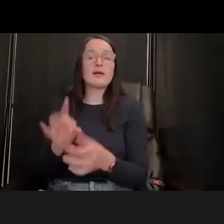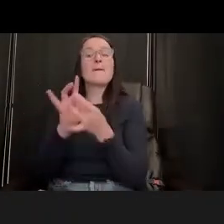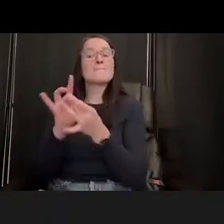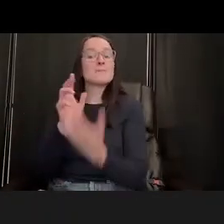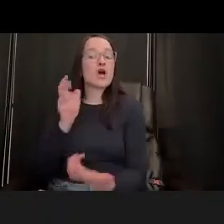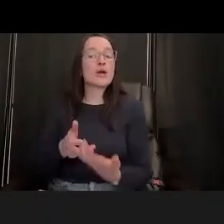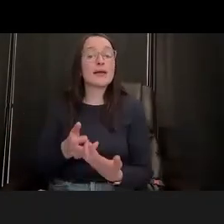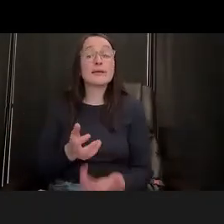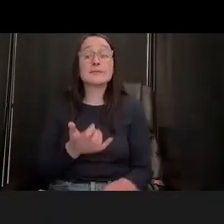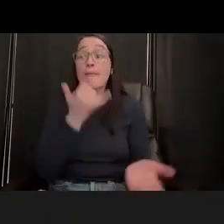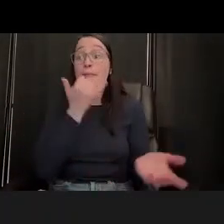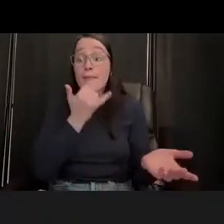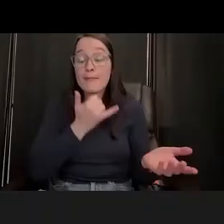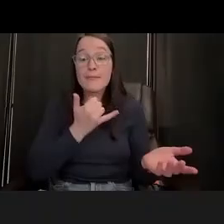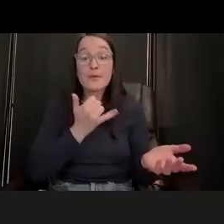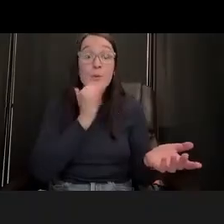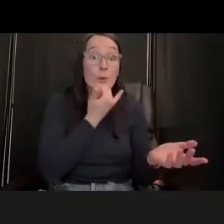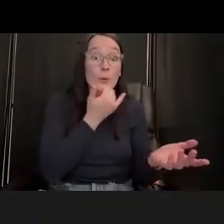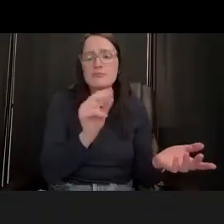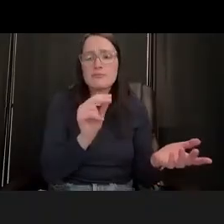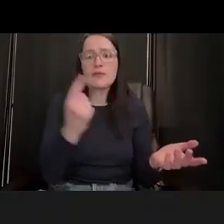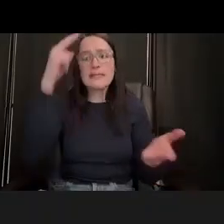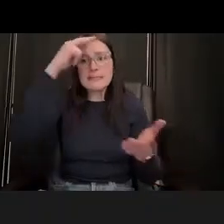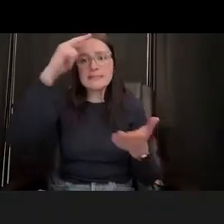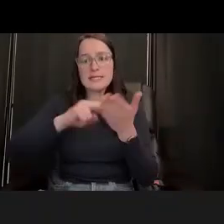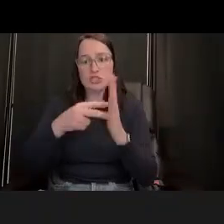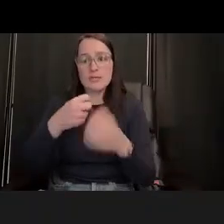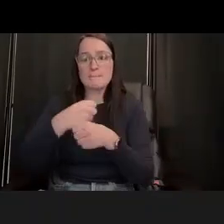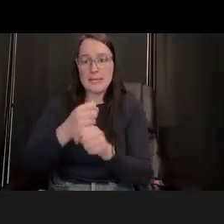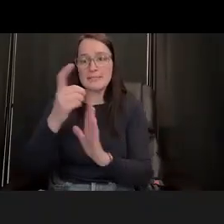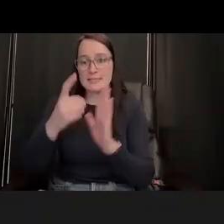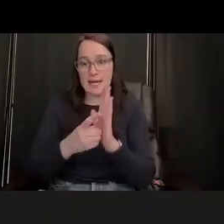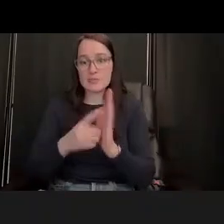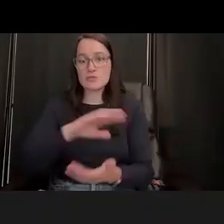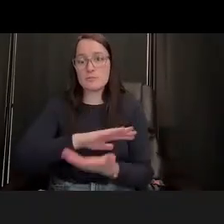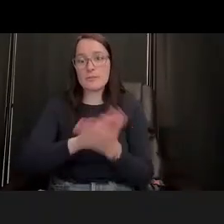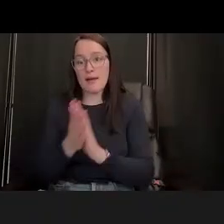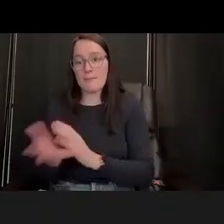design when you're looking at um making your spaces inclusive and um universal. Next slide,